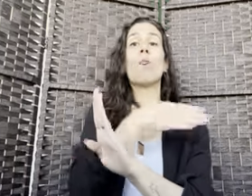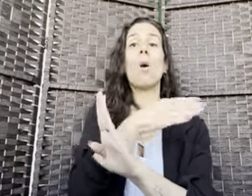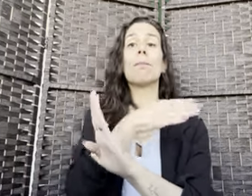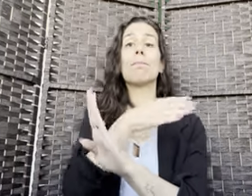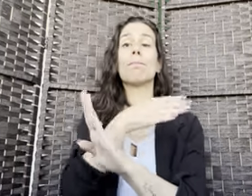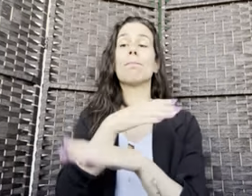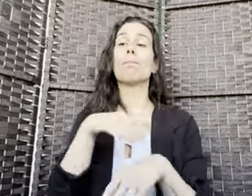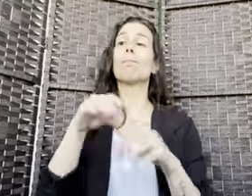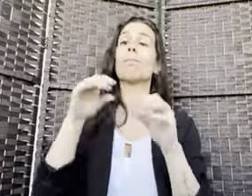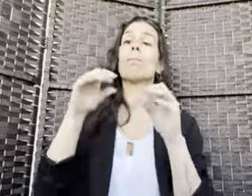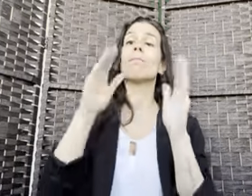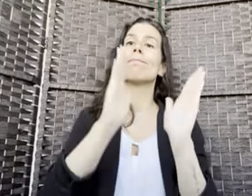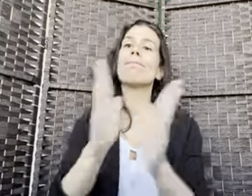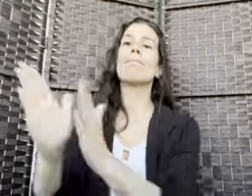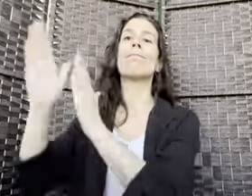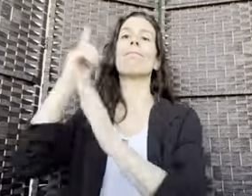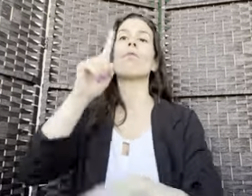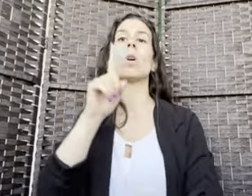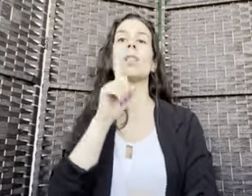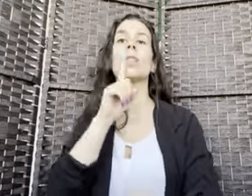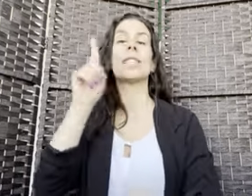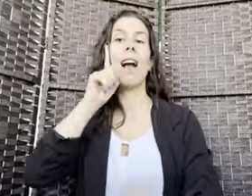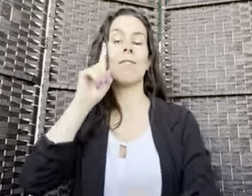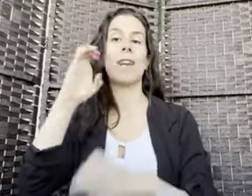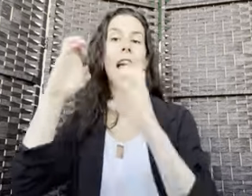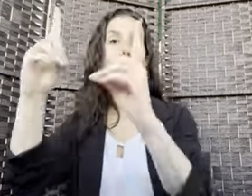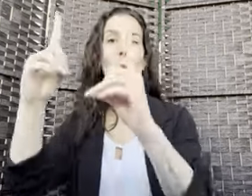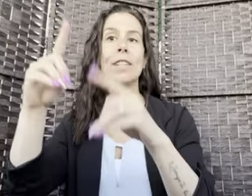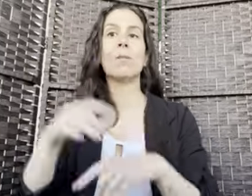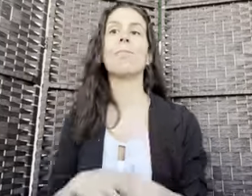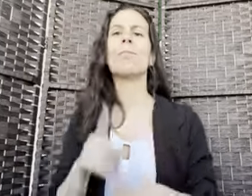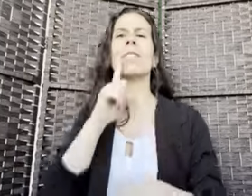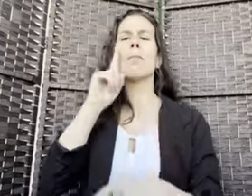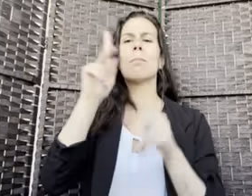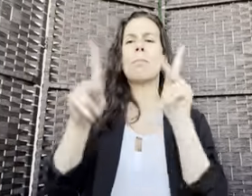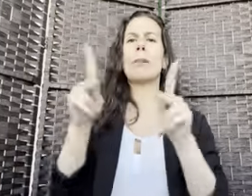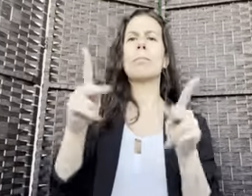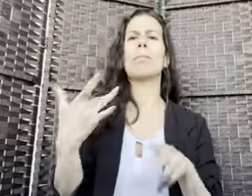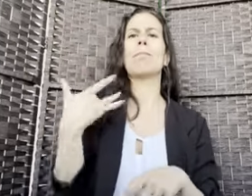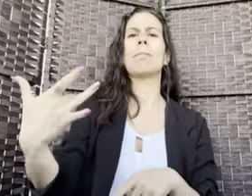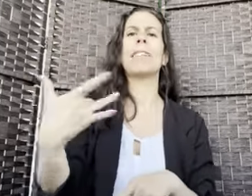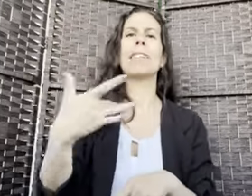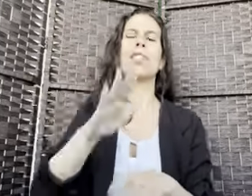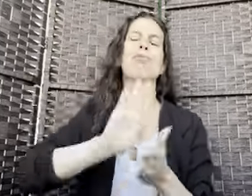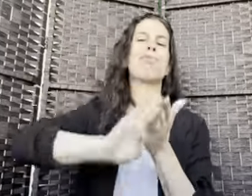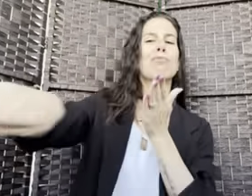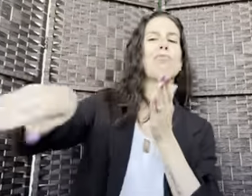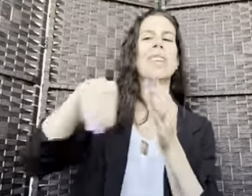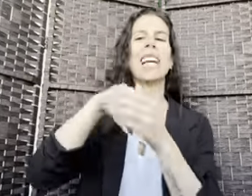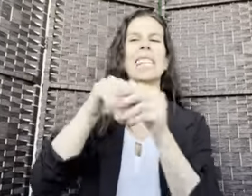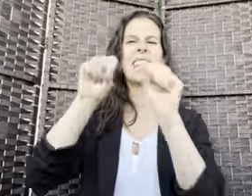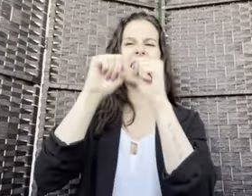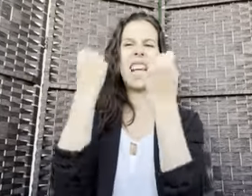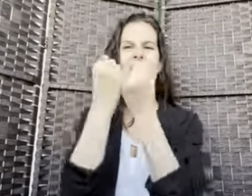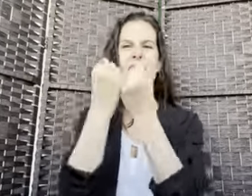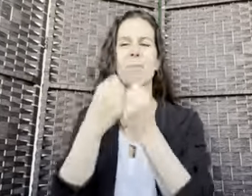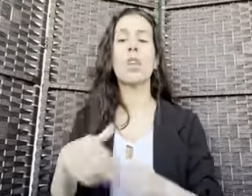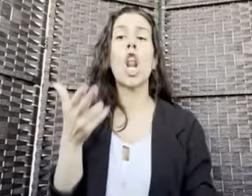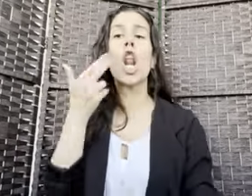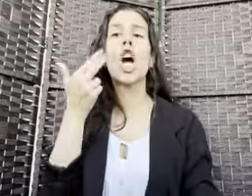Before organized education for the Deaf, Deaf people were mostly disregarded in society.